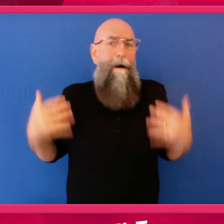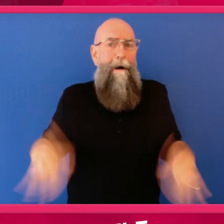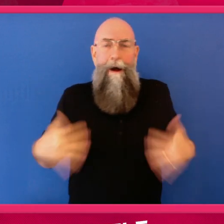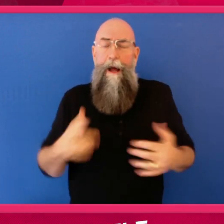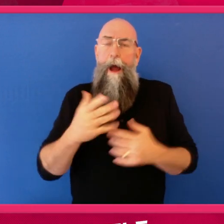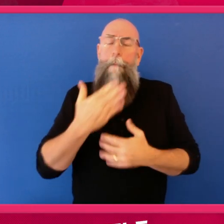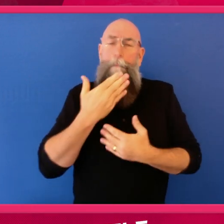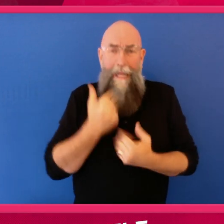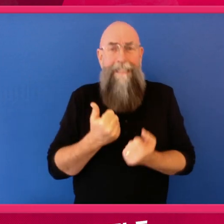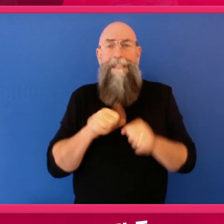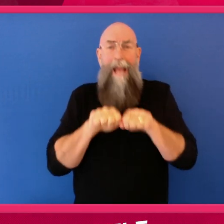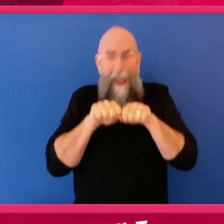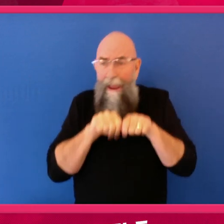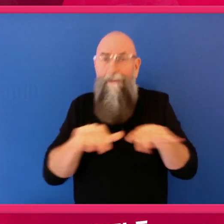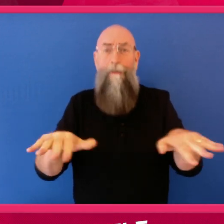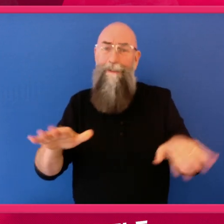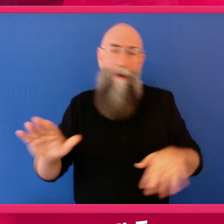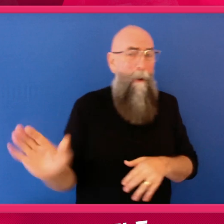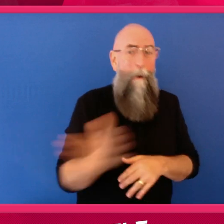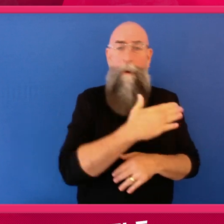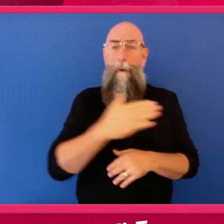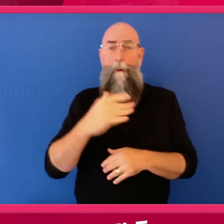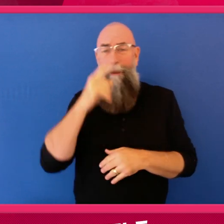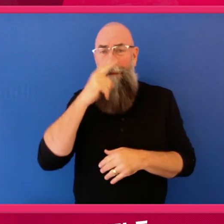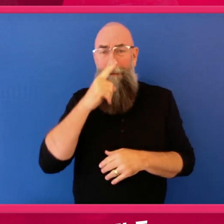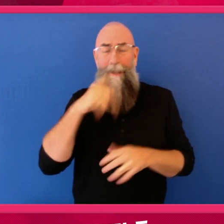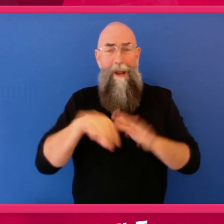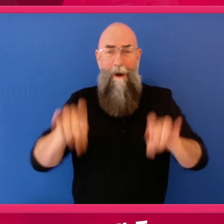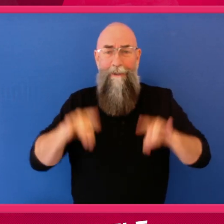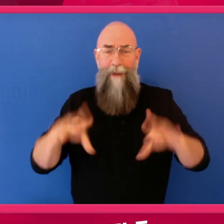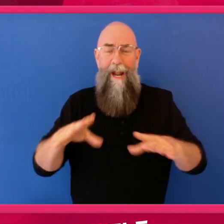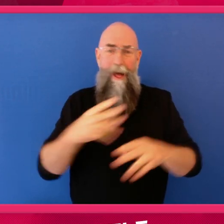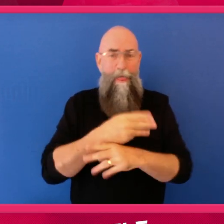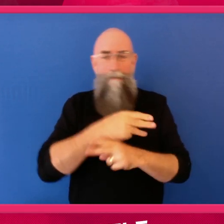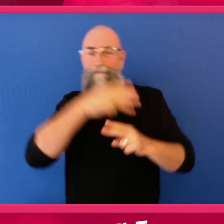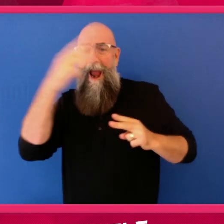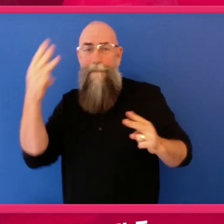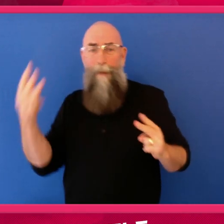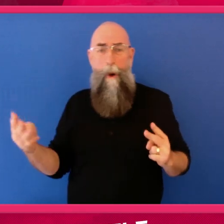enjoy the rainbow Australia, because these two women kicked off our Paralympic campaign